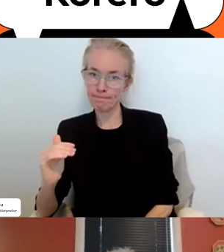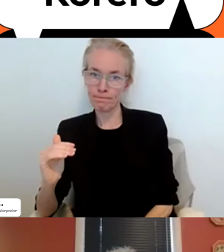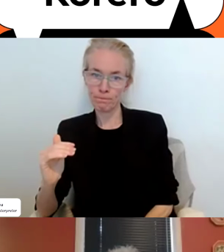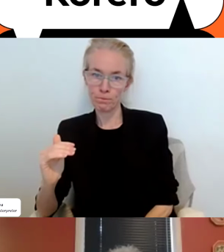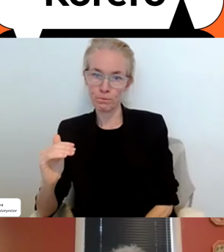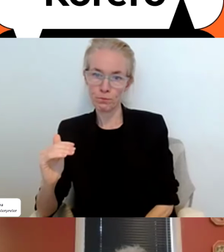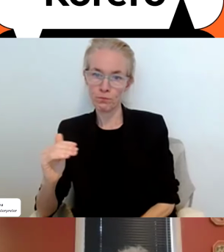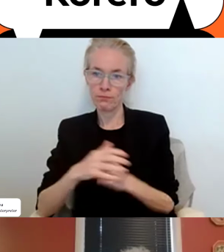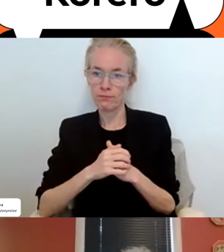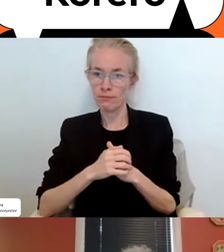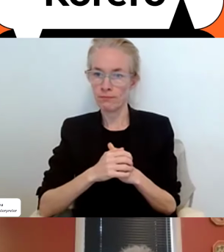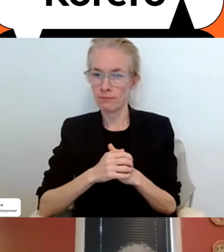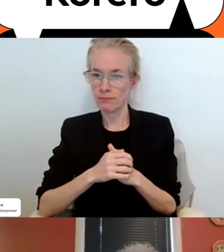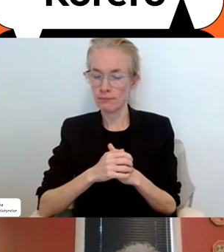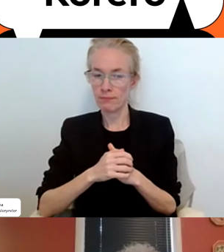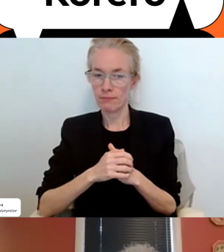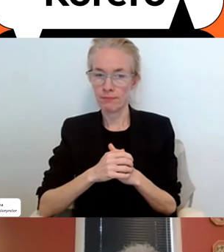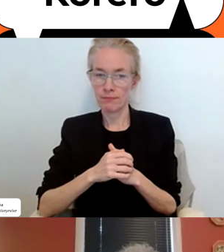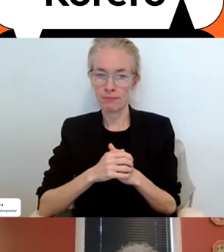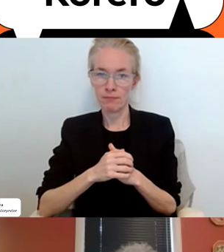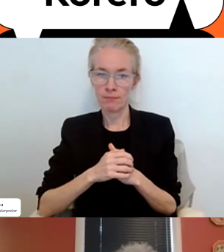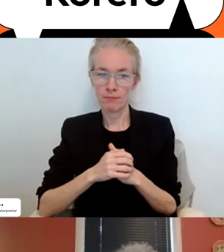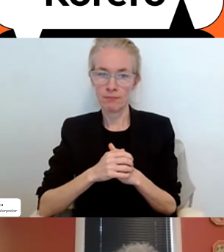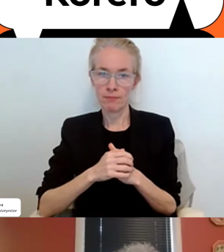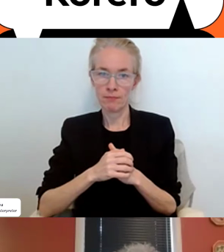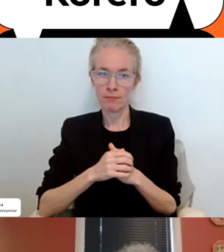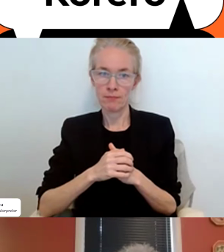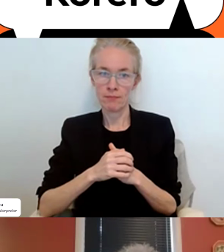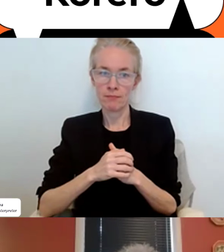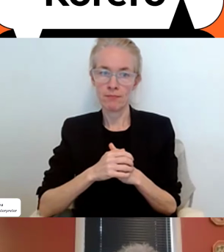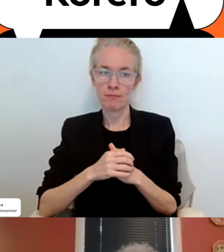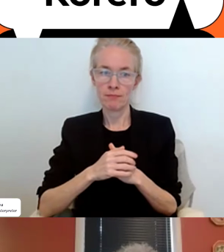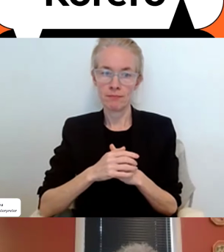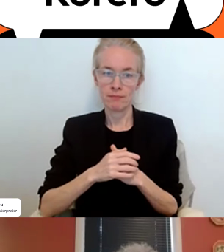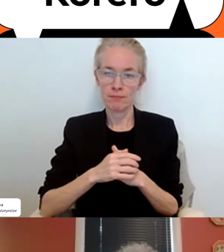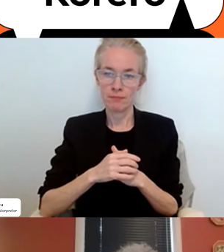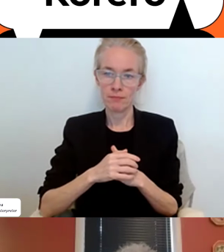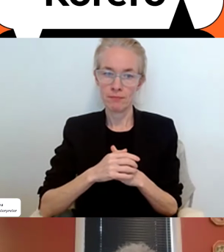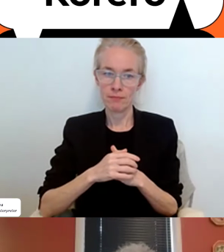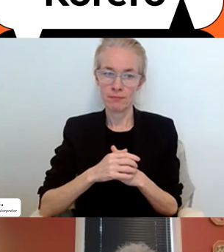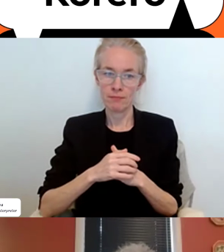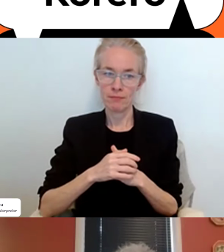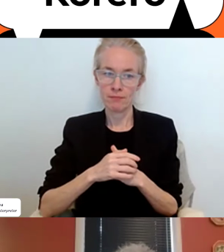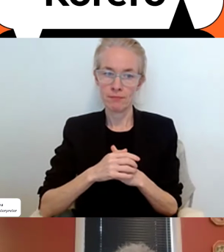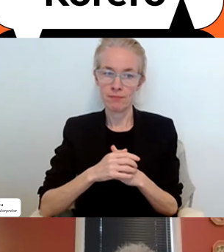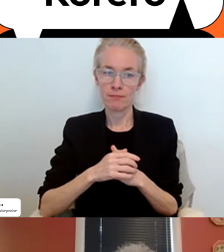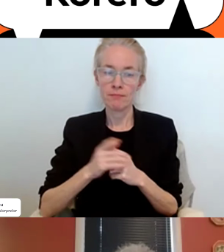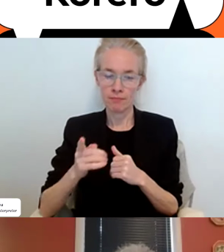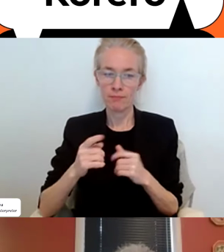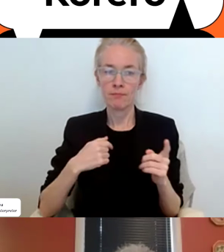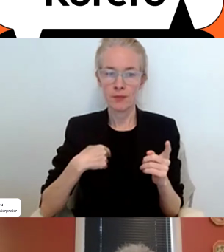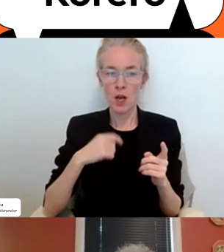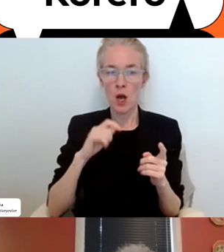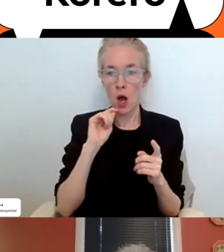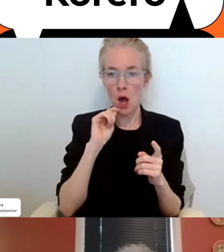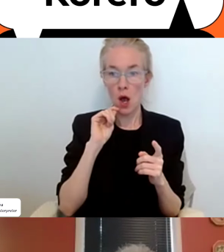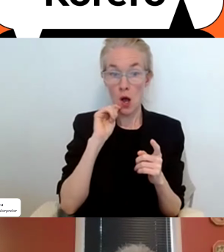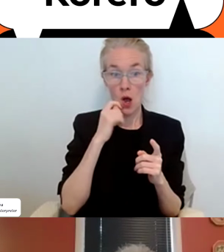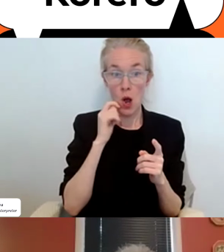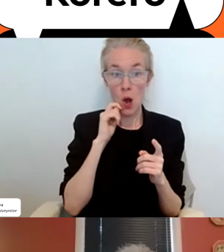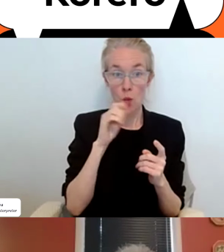So Judy is asking, I'll just type the question as well. Hold on a